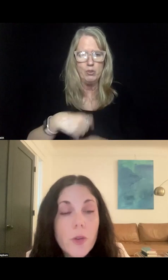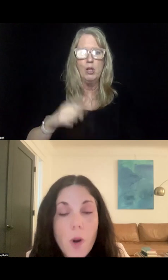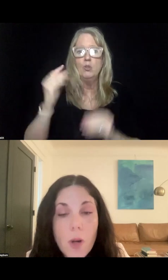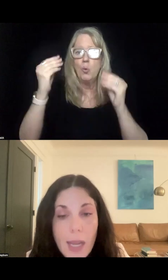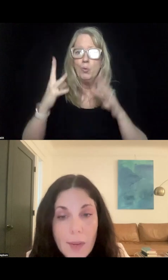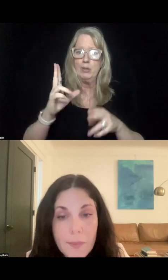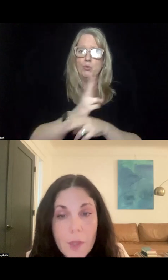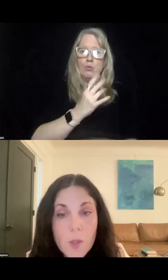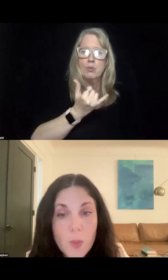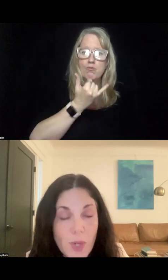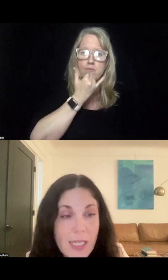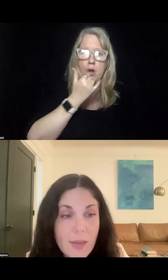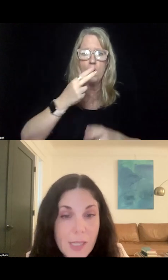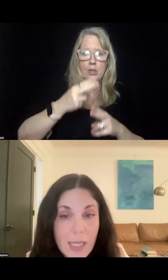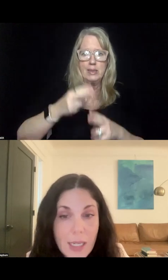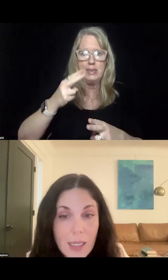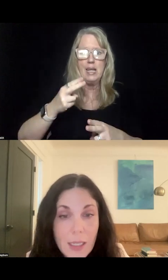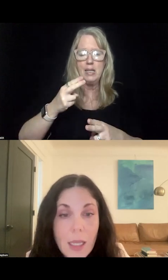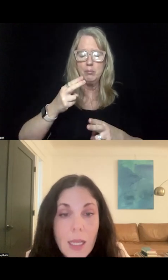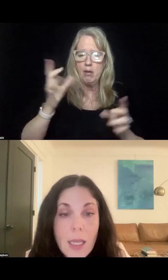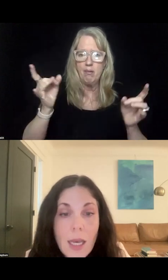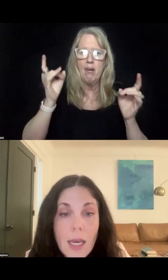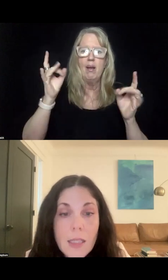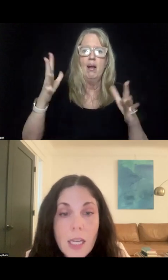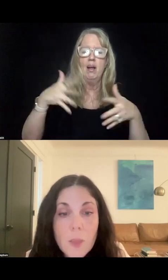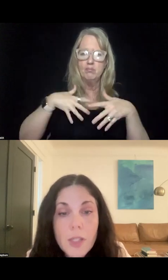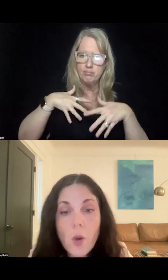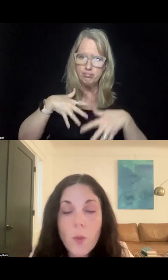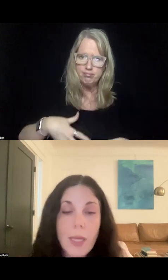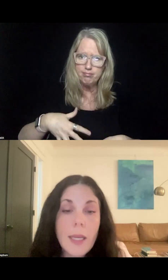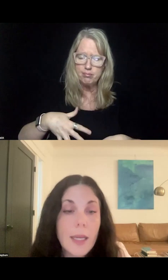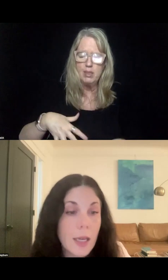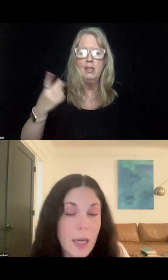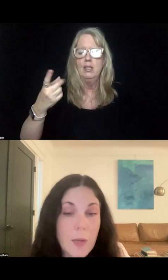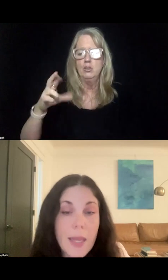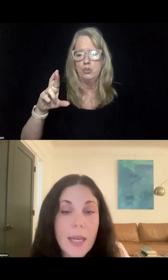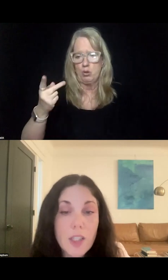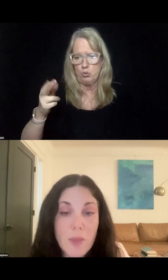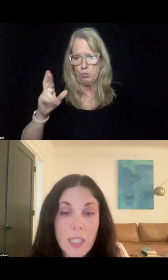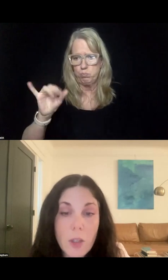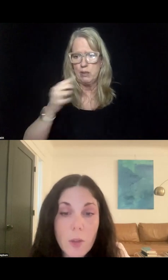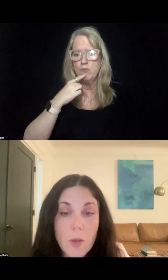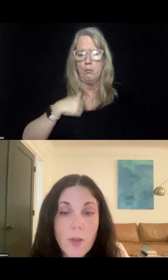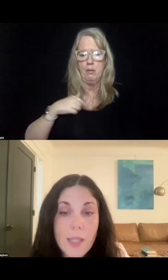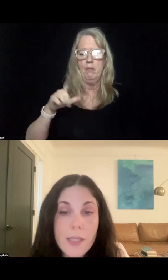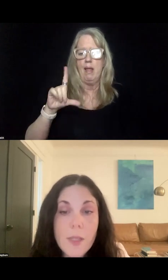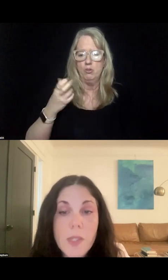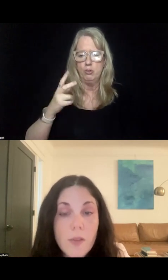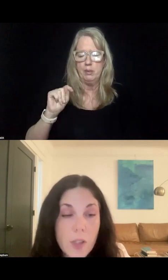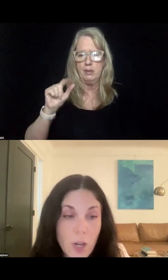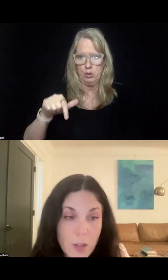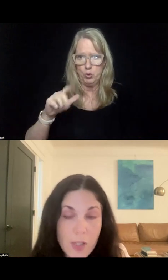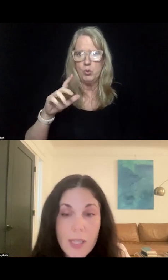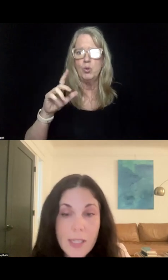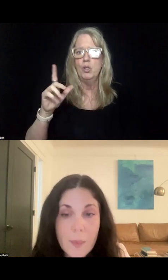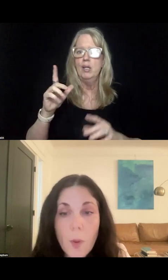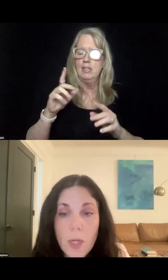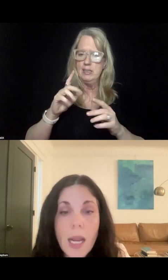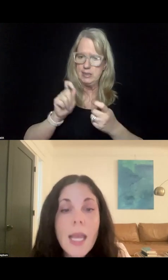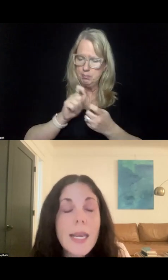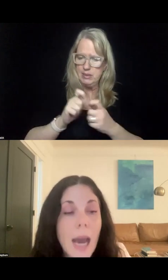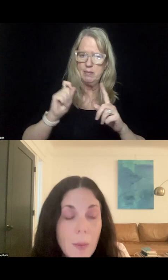THE WRONG NAME, IT WAS DEVASTATING. IT IS IMPORTANT TO NOT USE THE STRONG PRONOUNS,